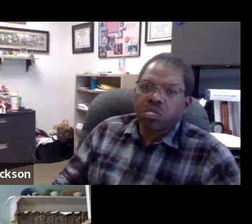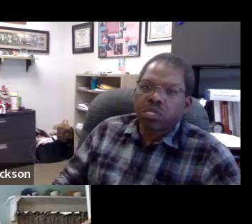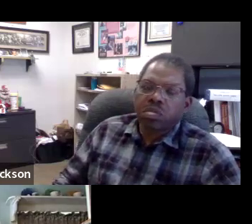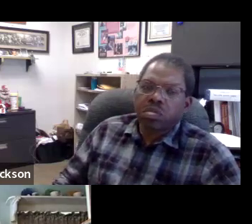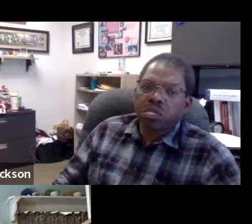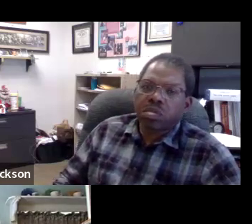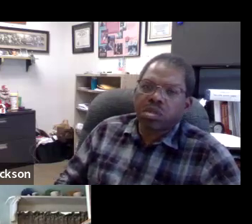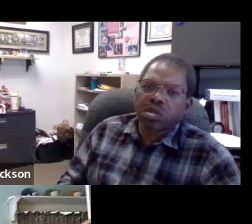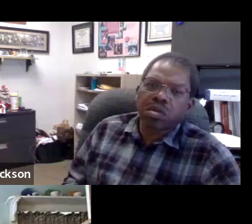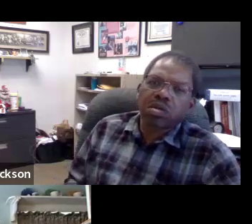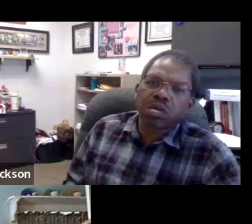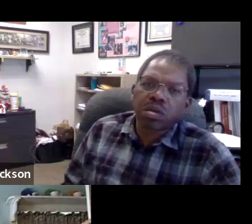Don Dew: advocacy going.